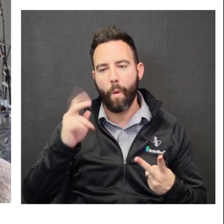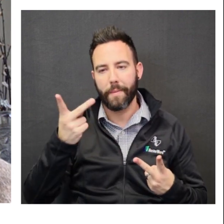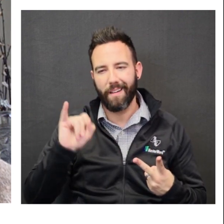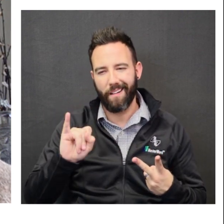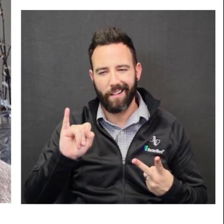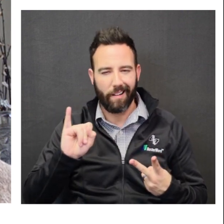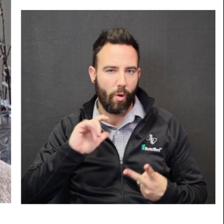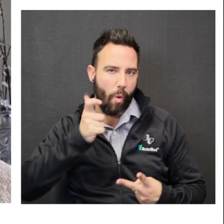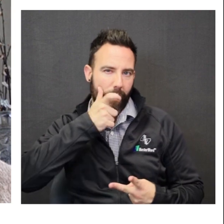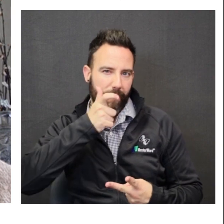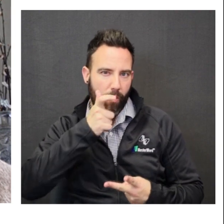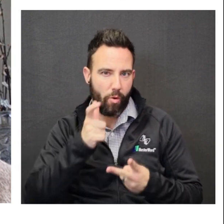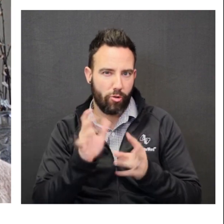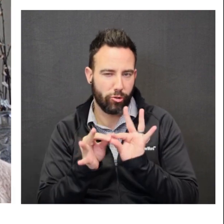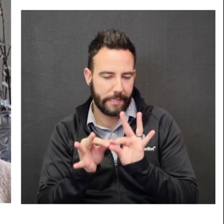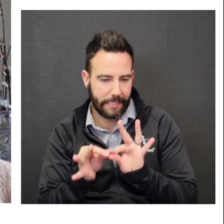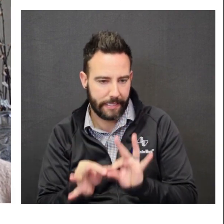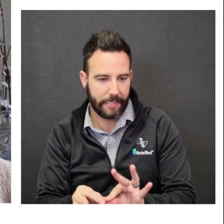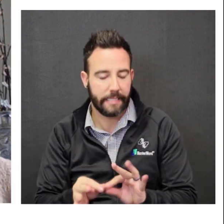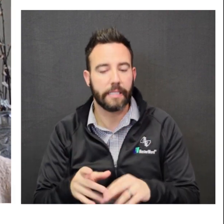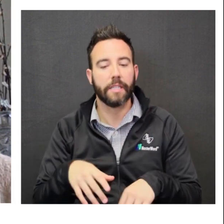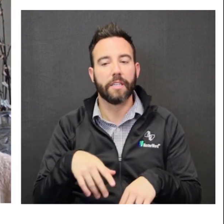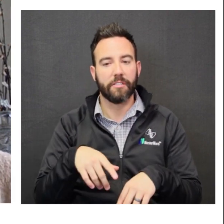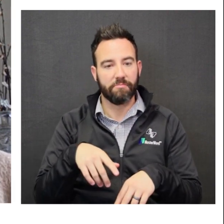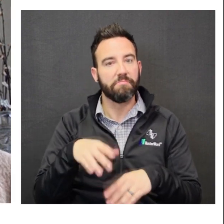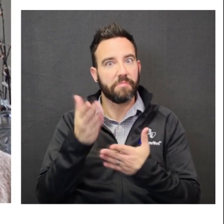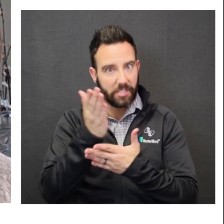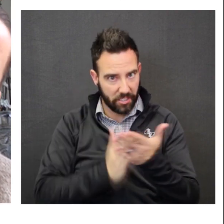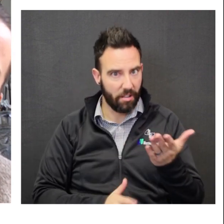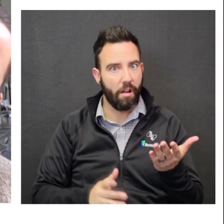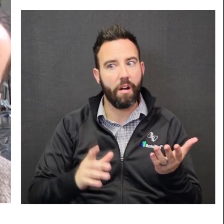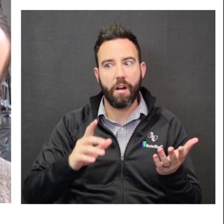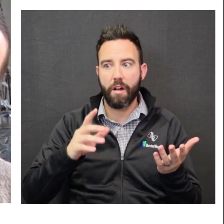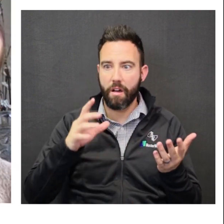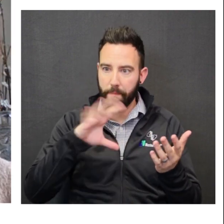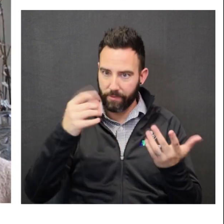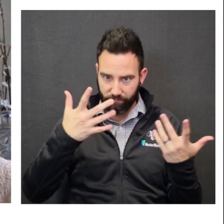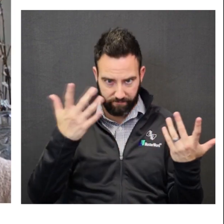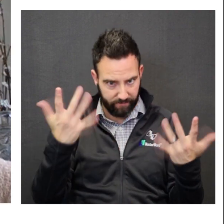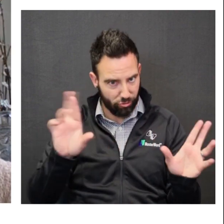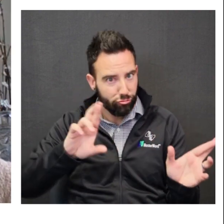and over the phone interpreting and where there was infrastructure I think it's been expanded and built upon